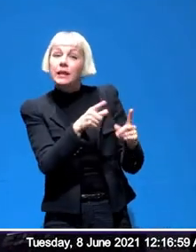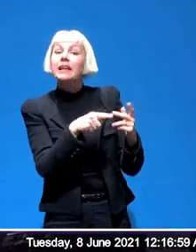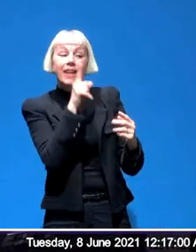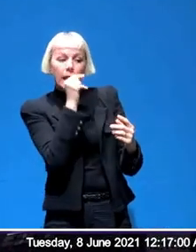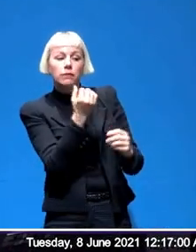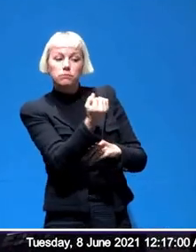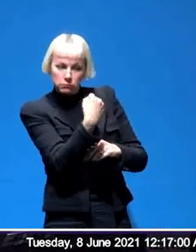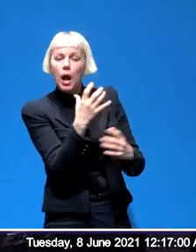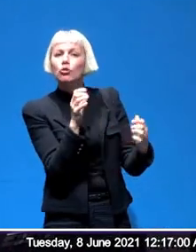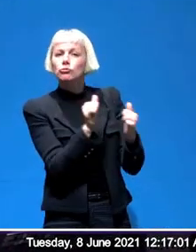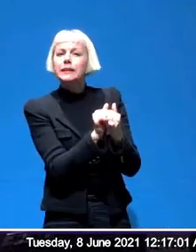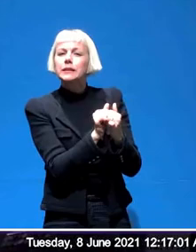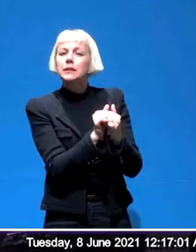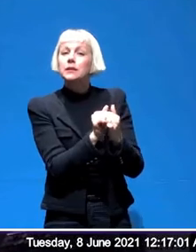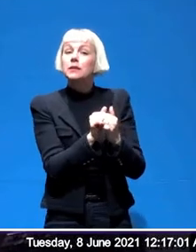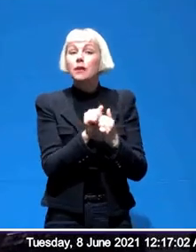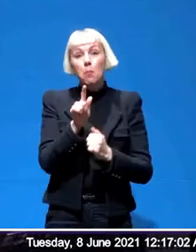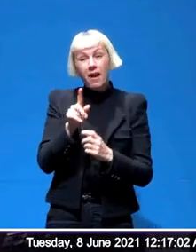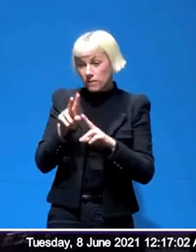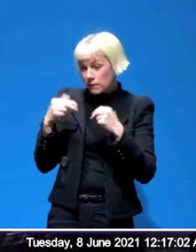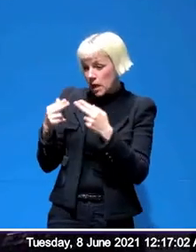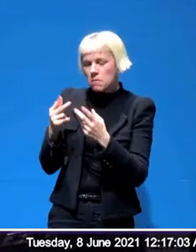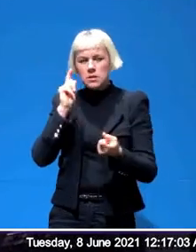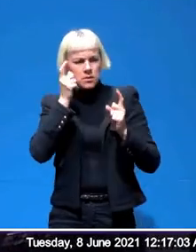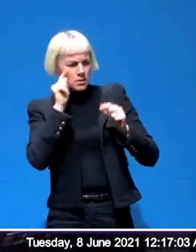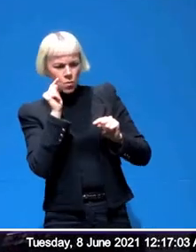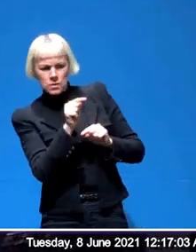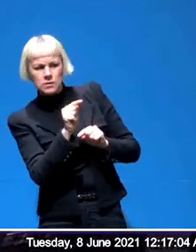But if families have concerns about what's happening with their child or